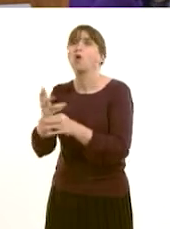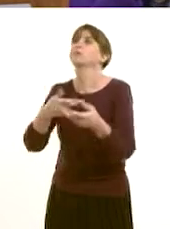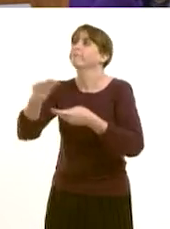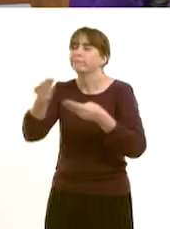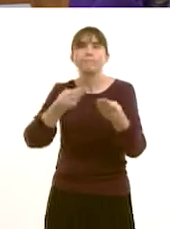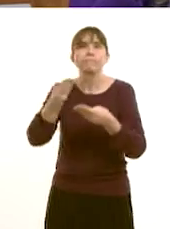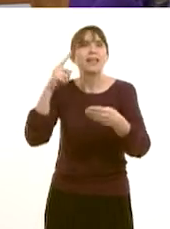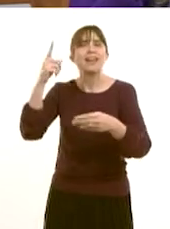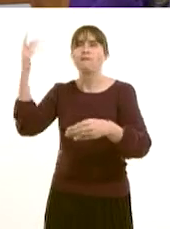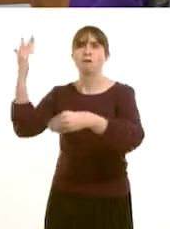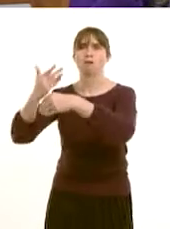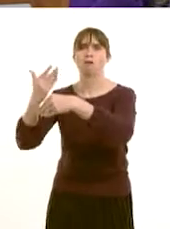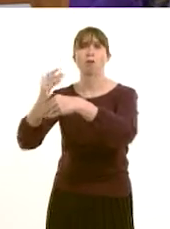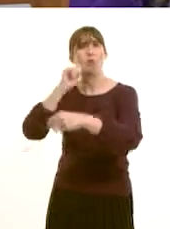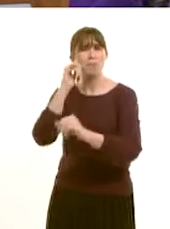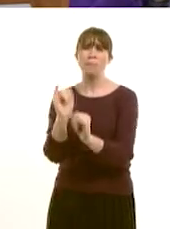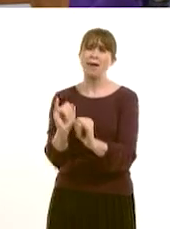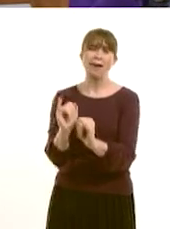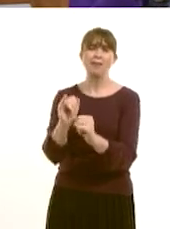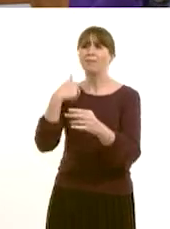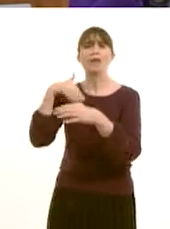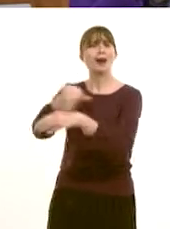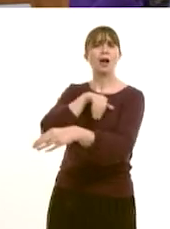is bound to be bad for manufacturers, for tourism and for farmers.